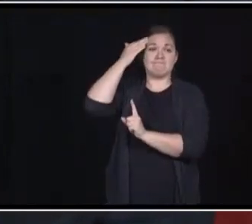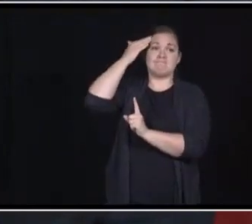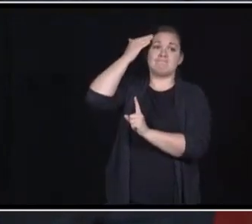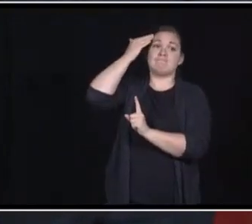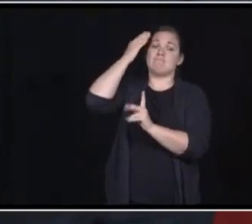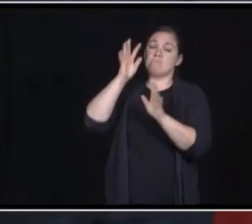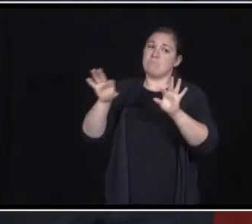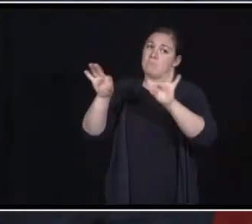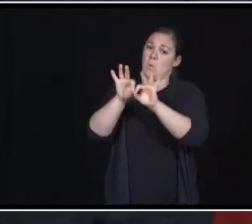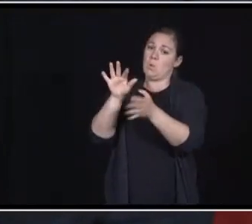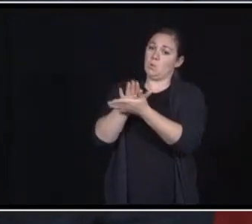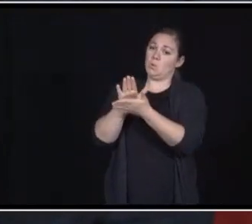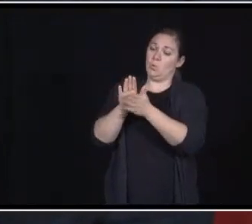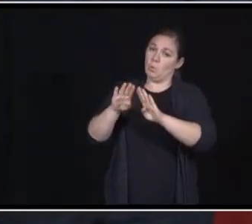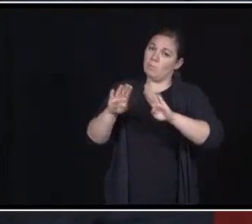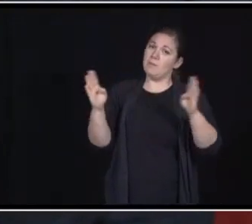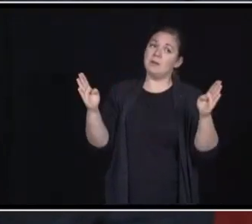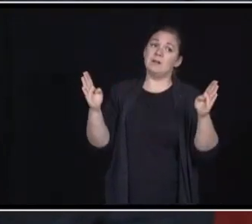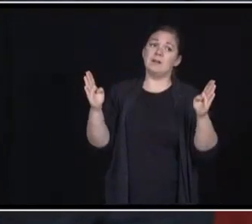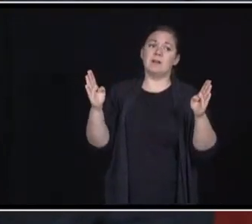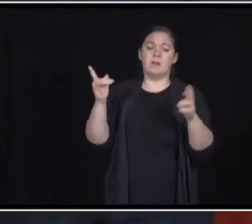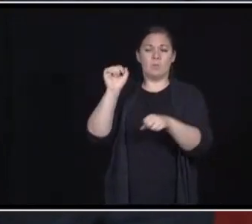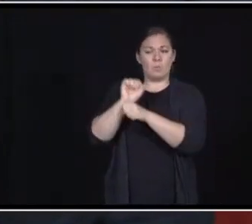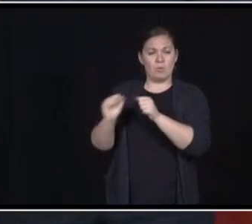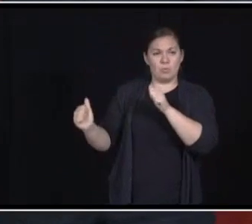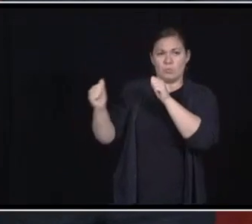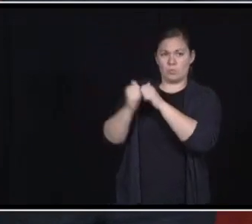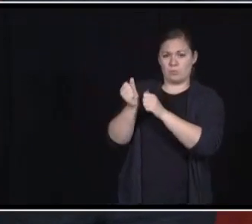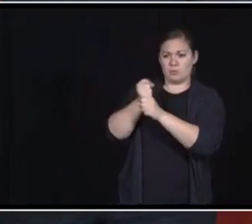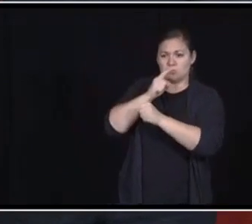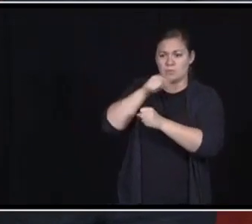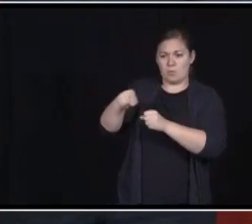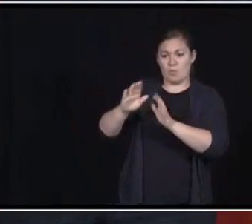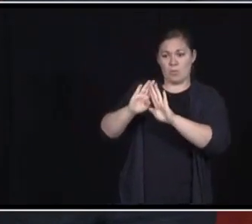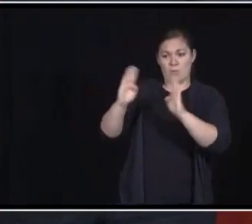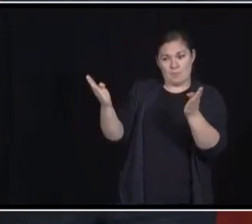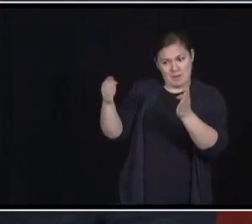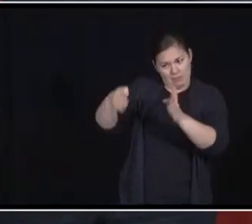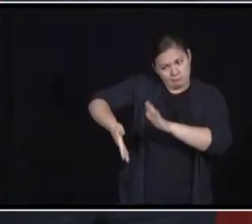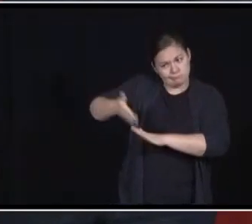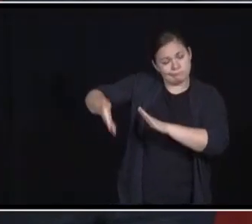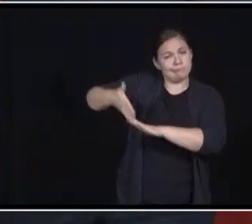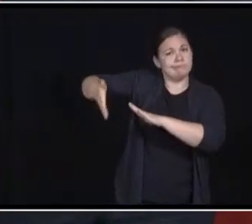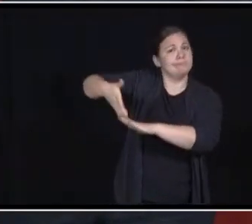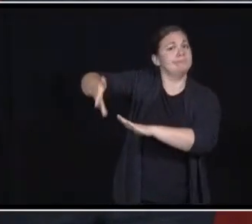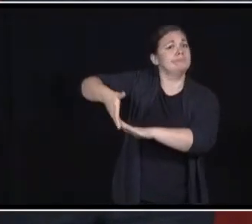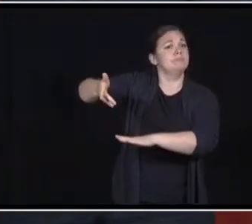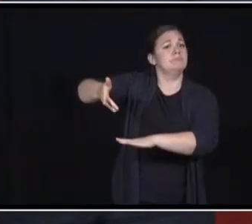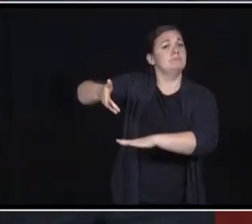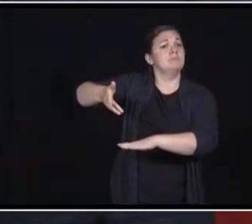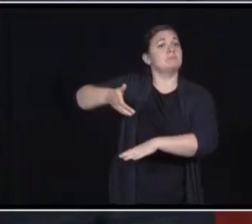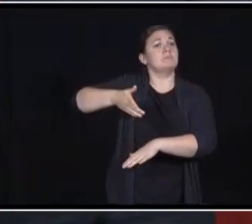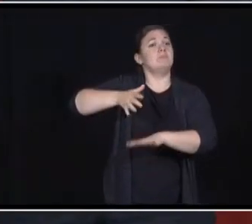keeping the schools open. They know the need of it and they have seen the data and information.